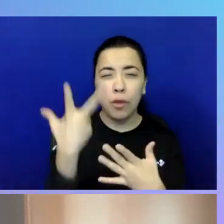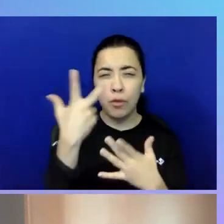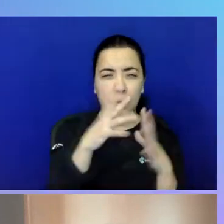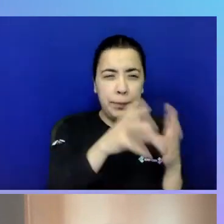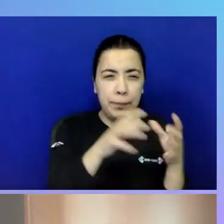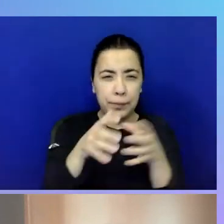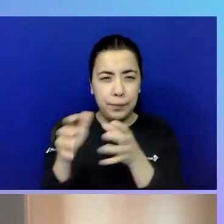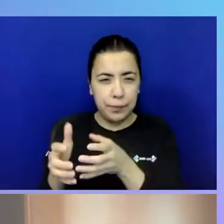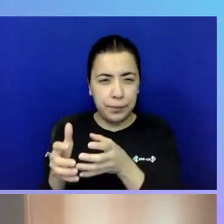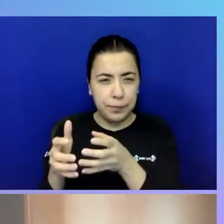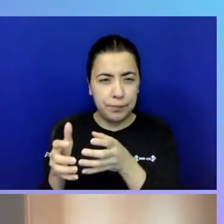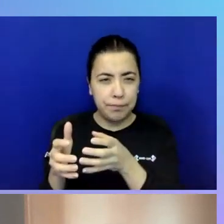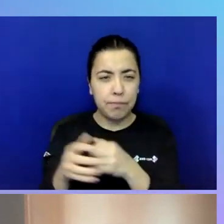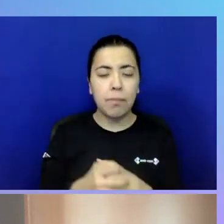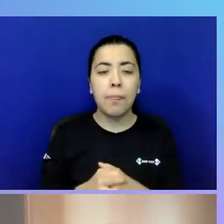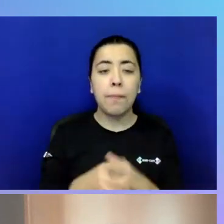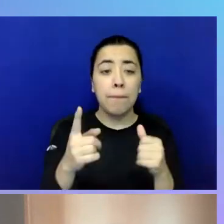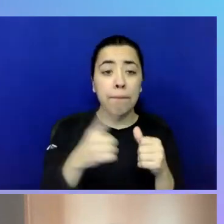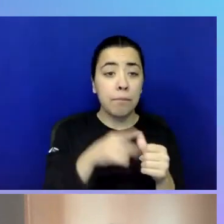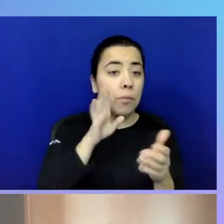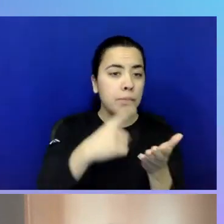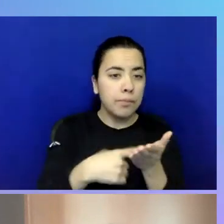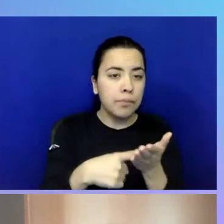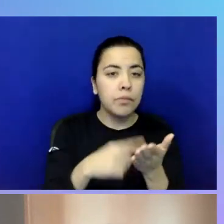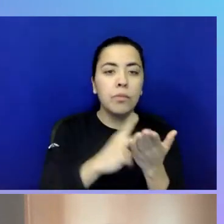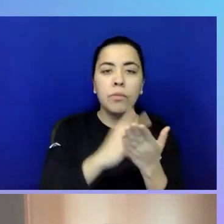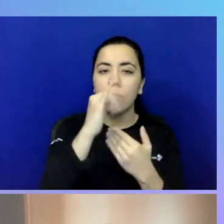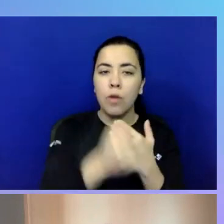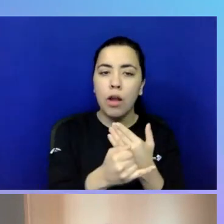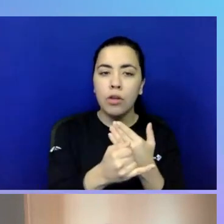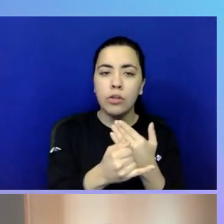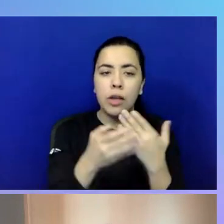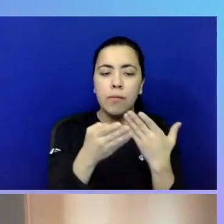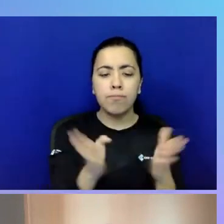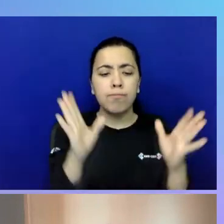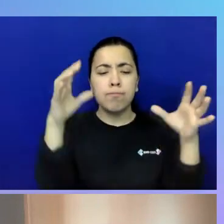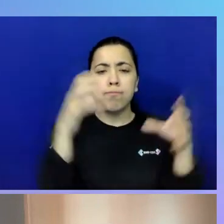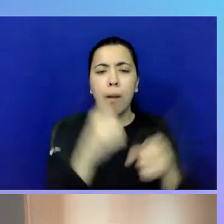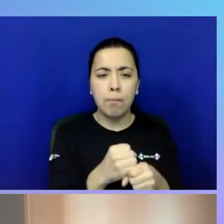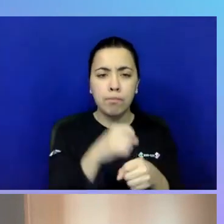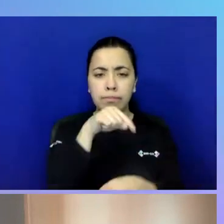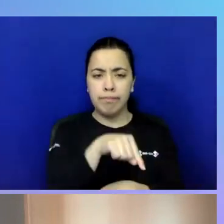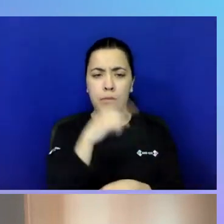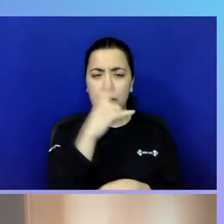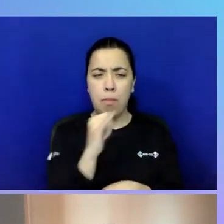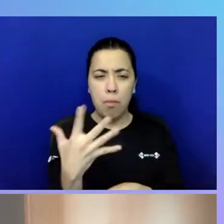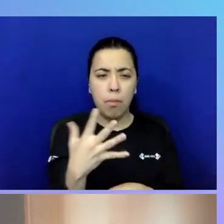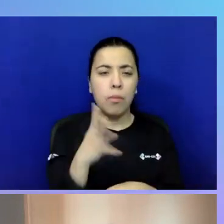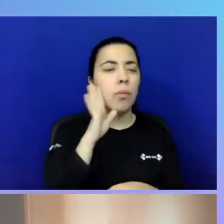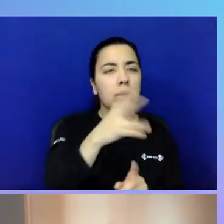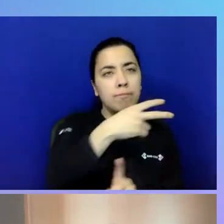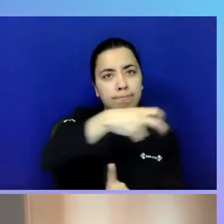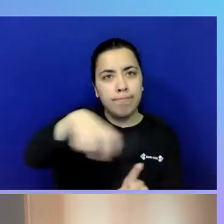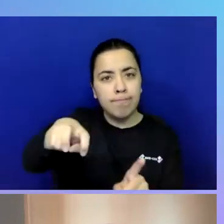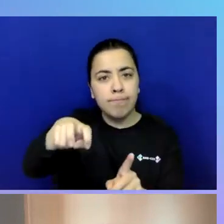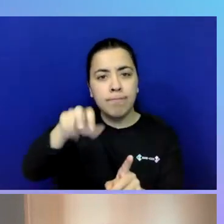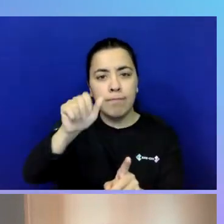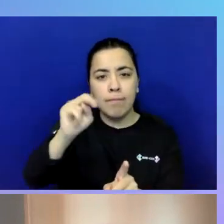So first I'll start with the project overview where we'll dive into the transition to angular. Um, and it sets the